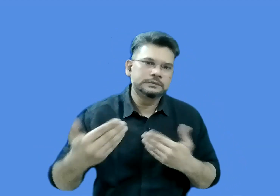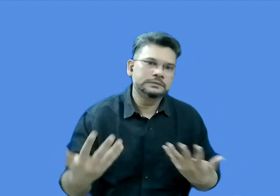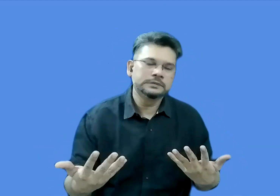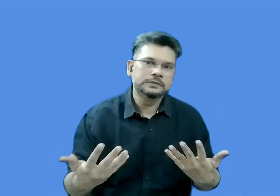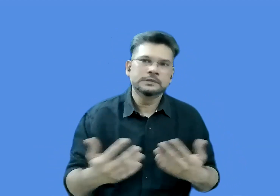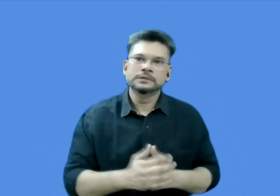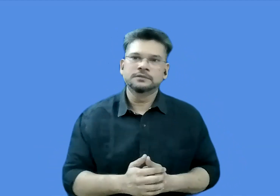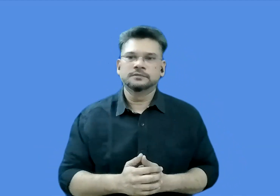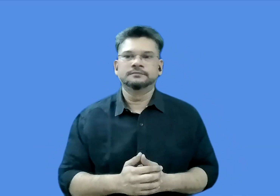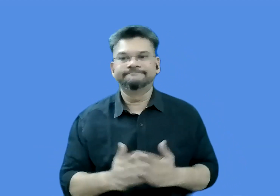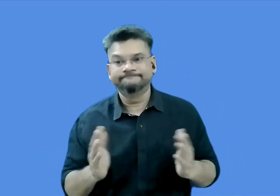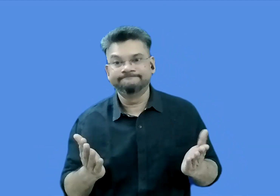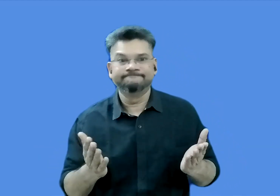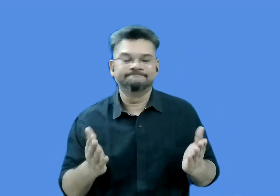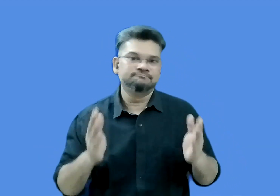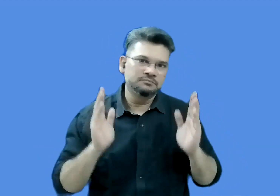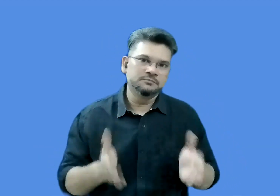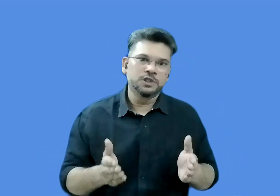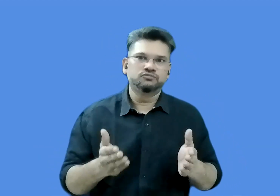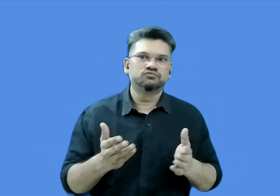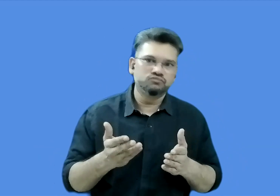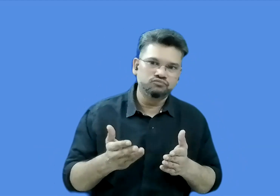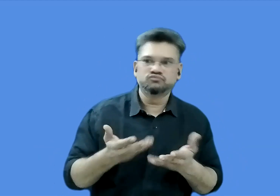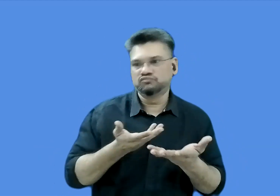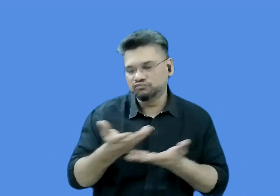reach out further than